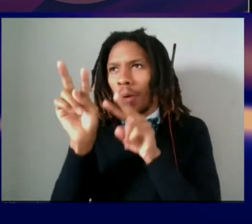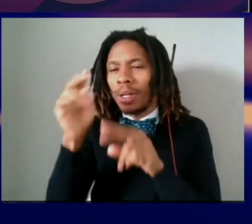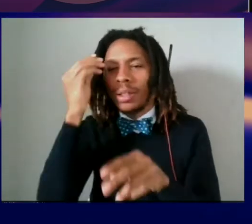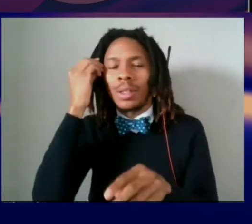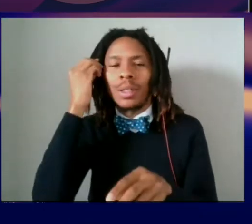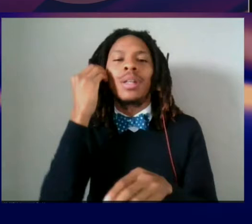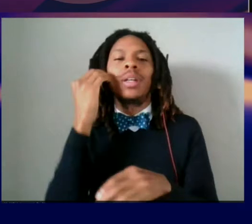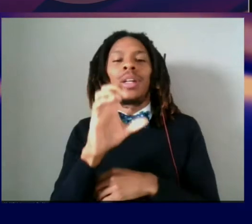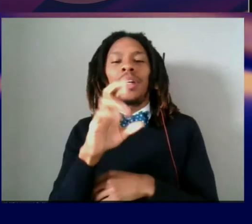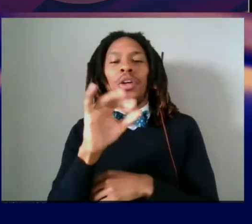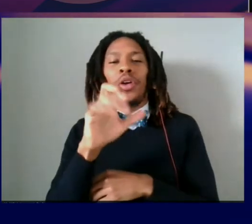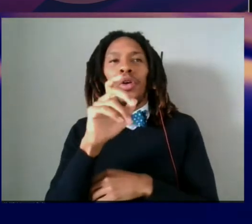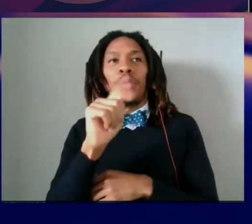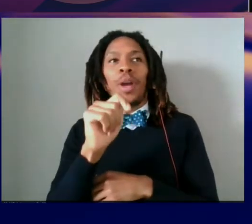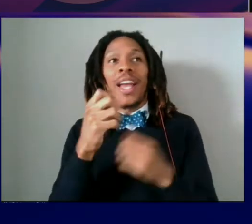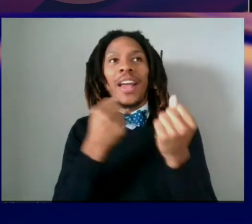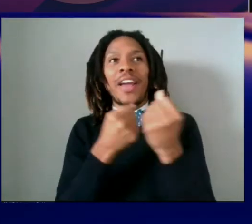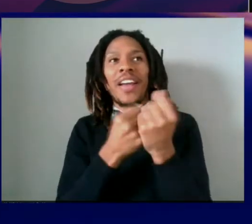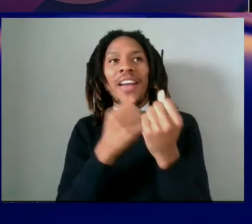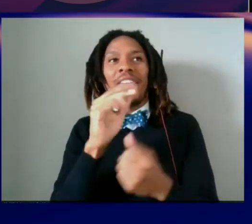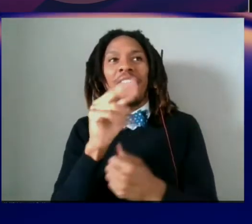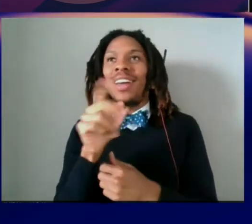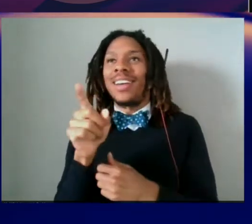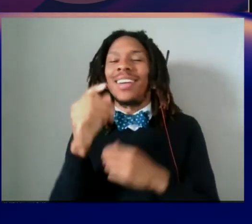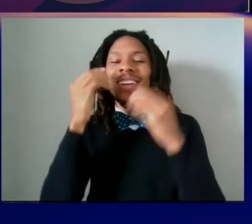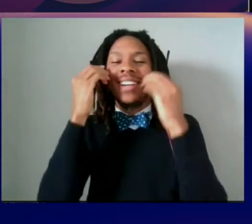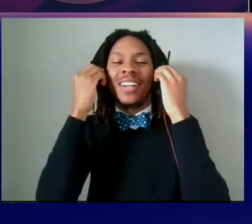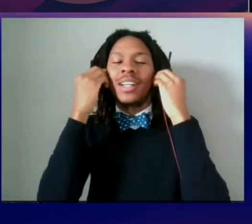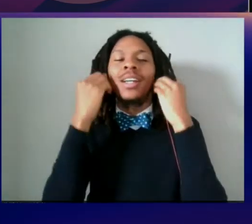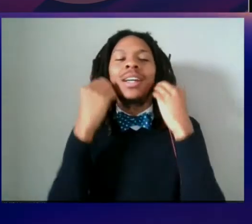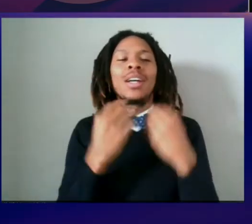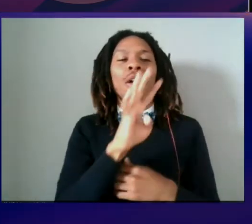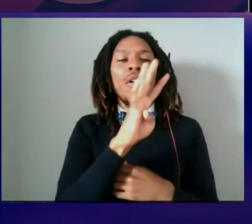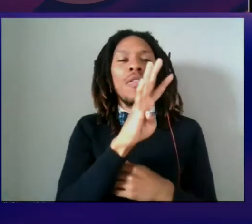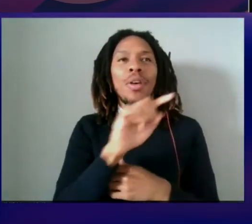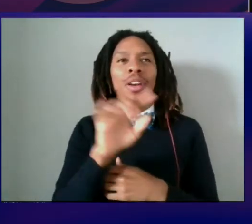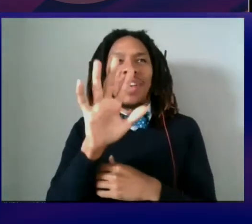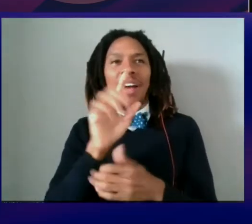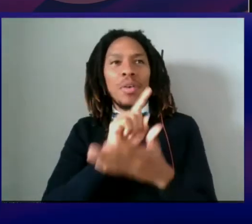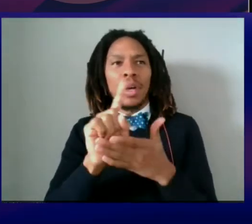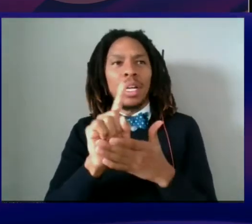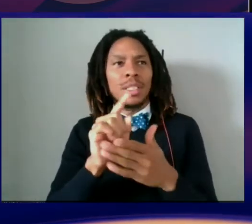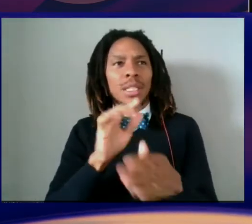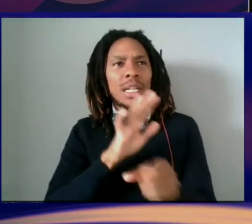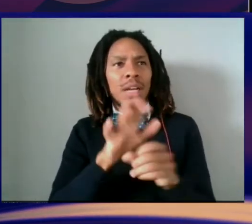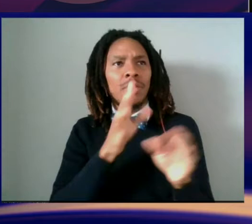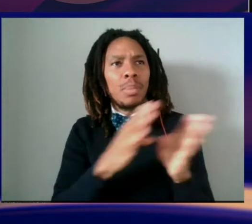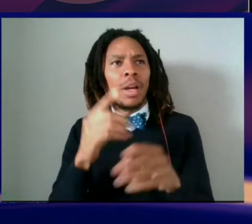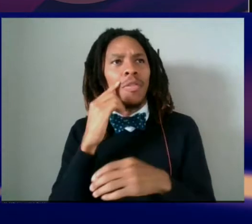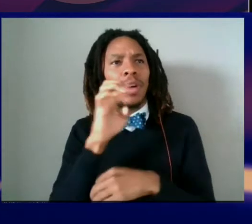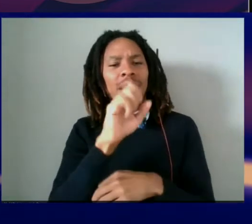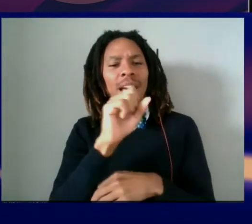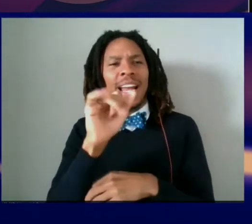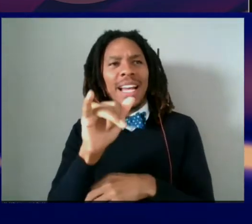(Suman chuckles) Oh yeah, yeah. Do it. Read it out - Is four to five weeks enough to prepare for an essay associate It's 45 weeks enough